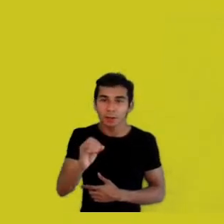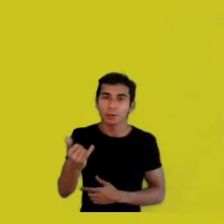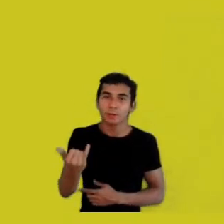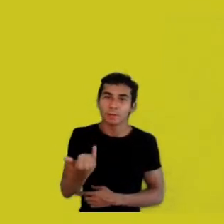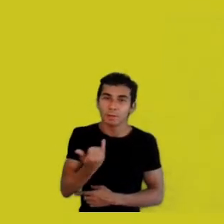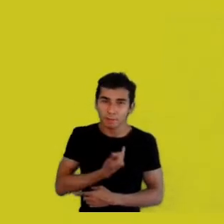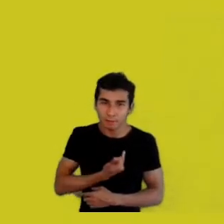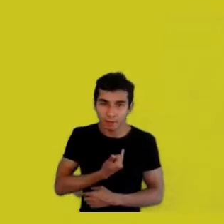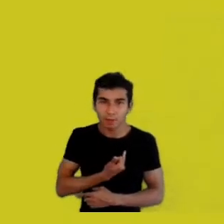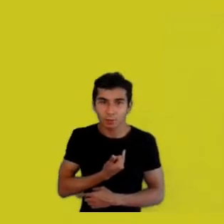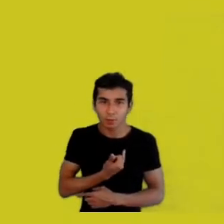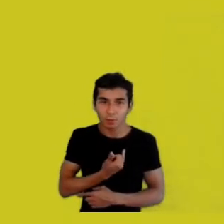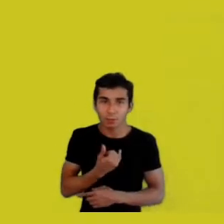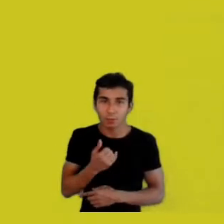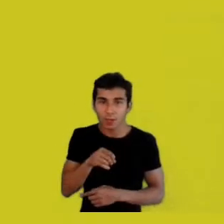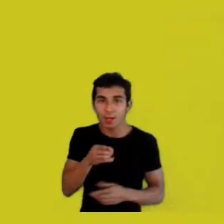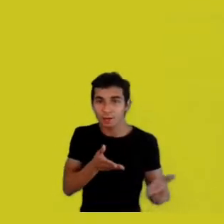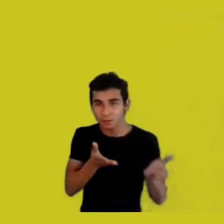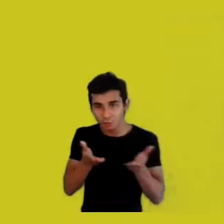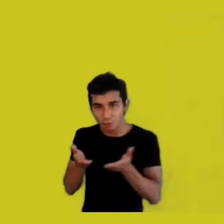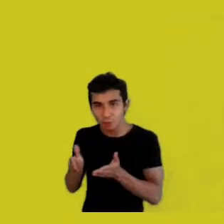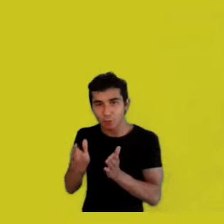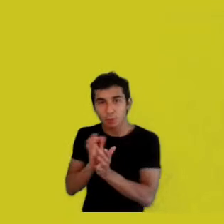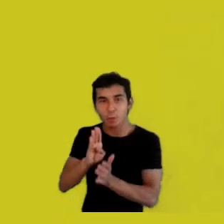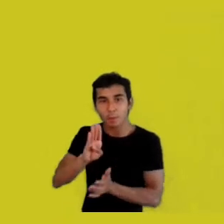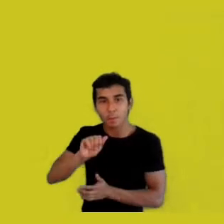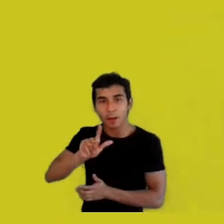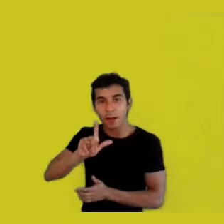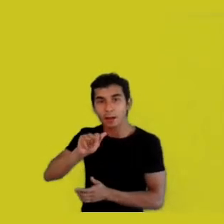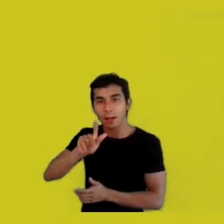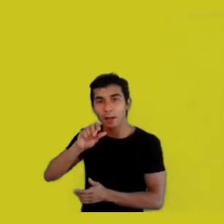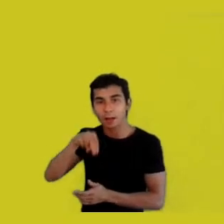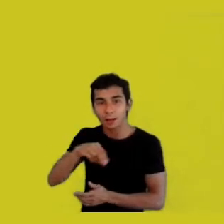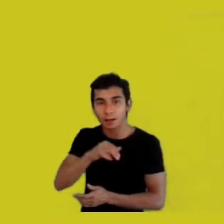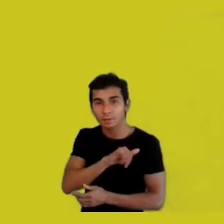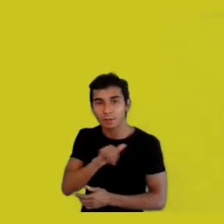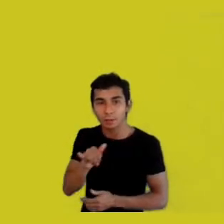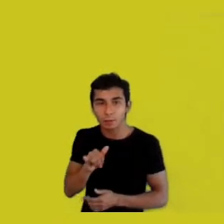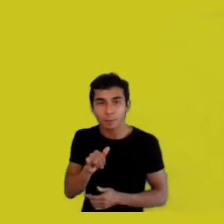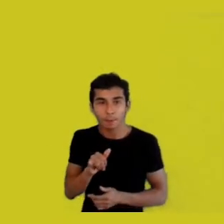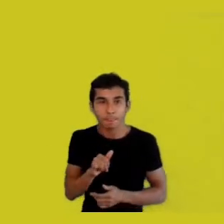at Balagan on his first visit: “Native American peoples aren’t themes!”